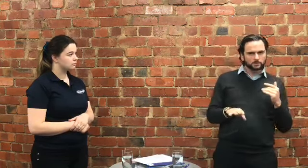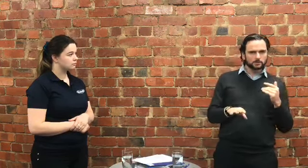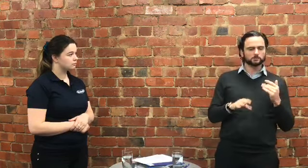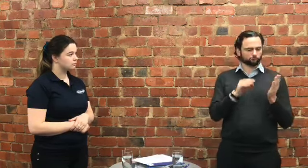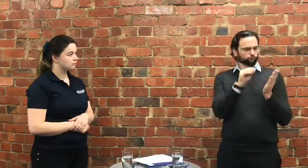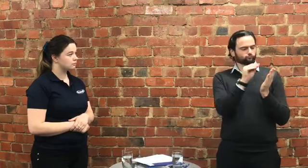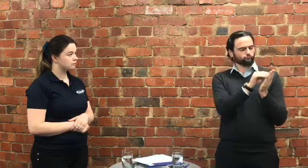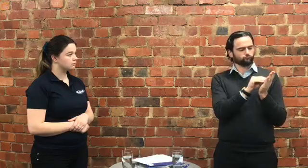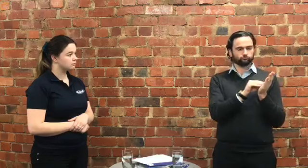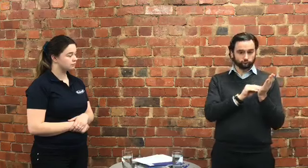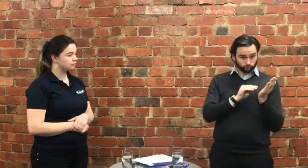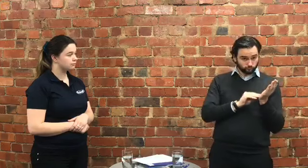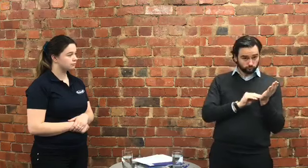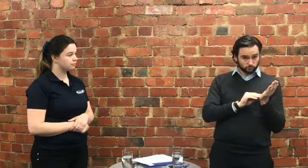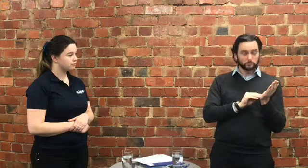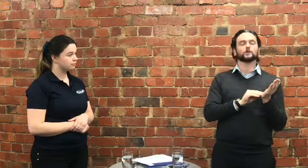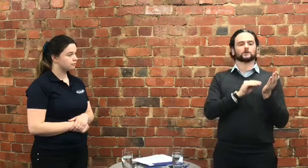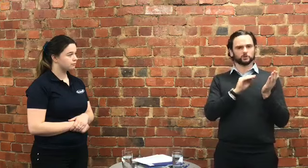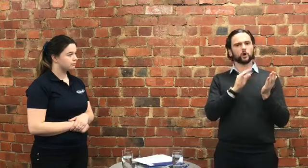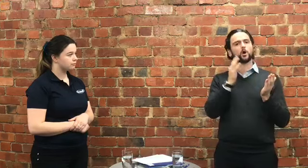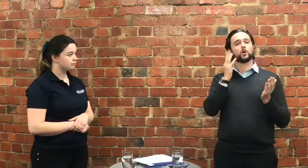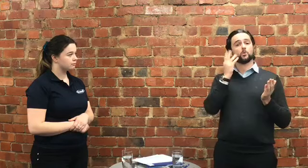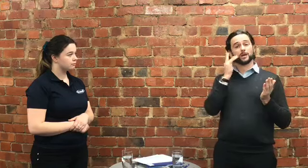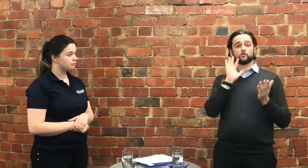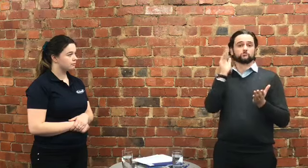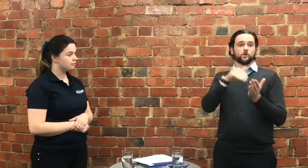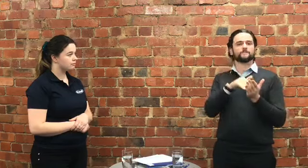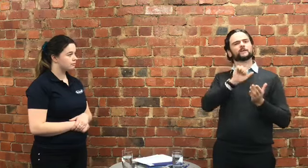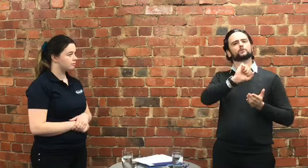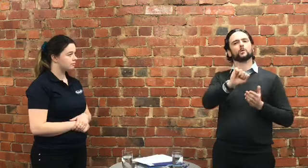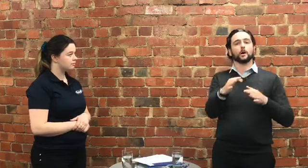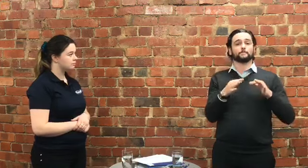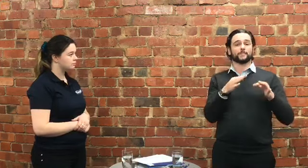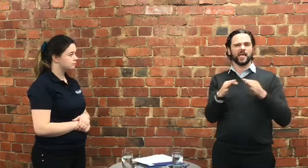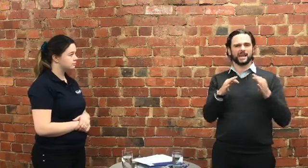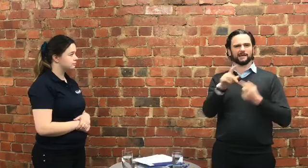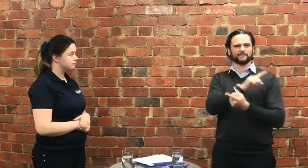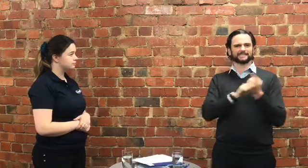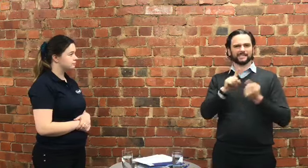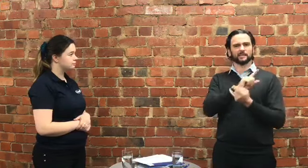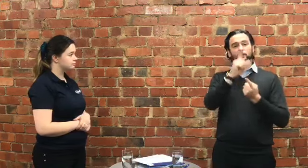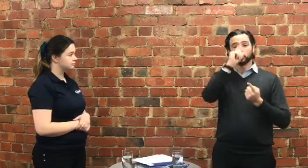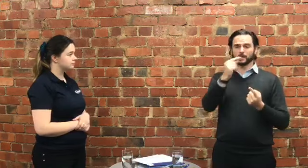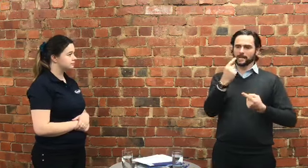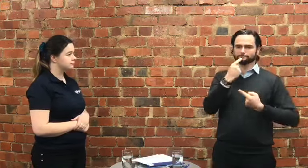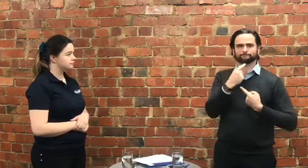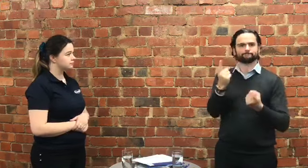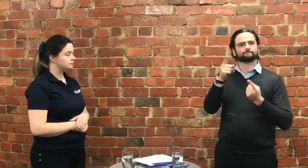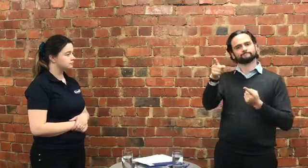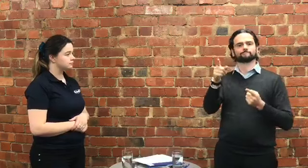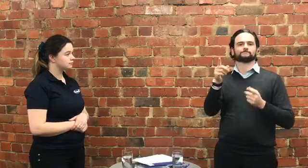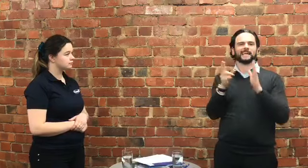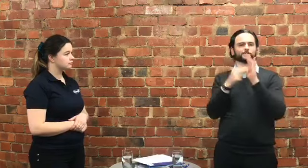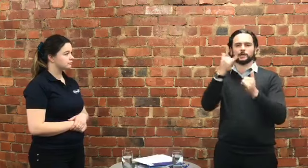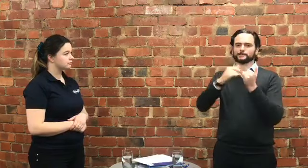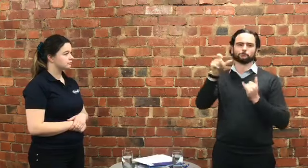Think about your life, what you want to do, and jot those things down so that when you have your planning meeting